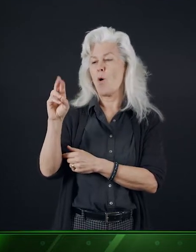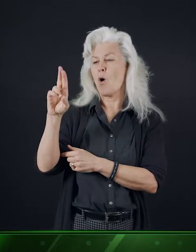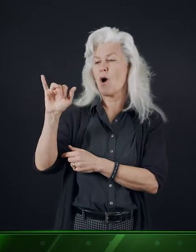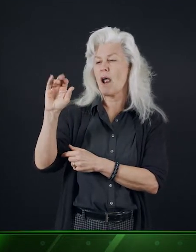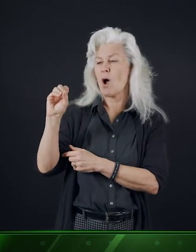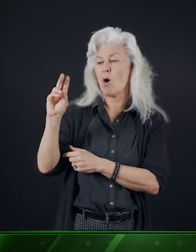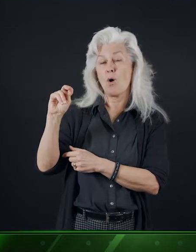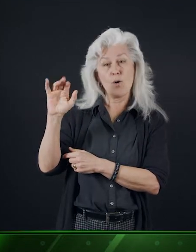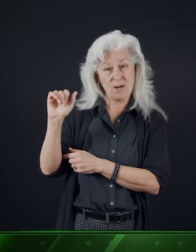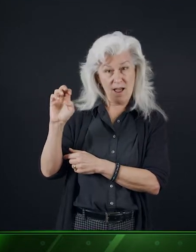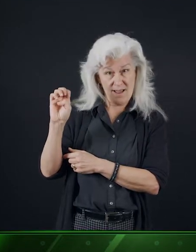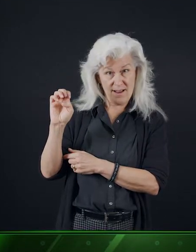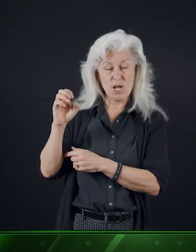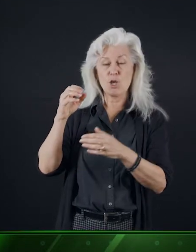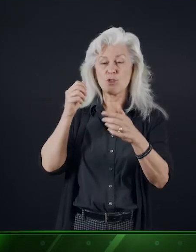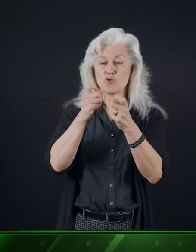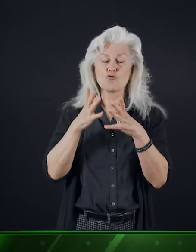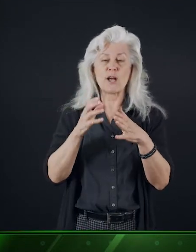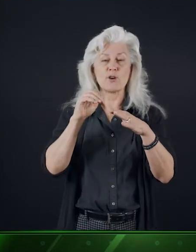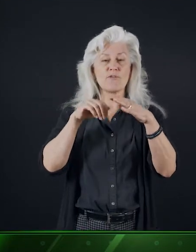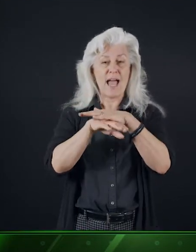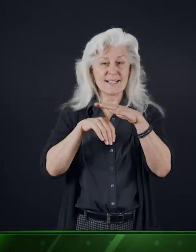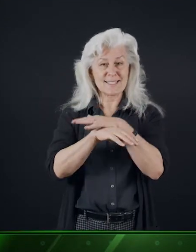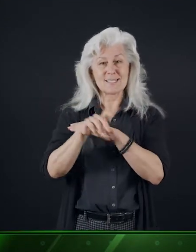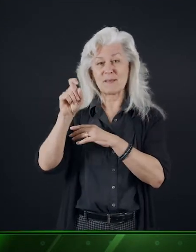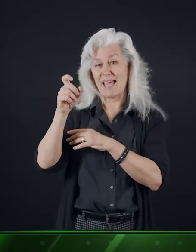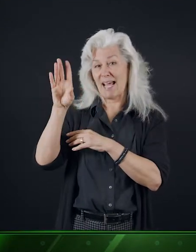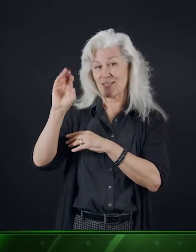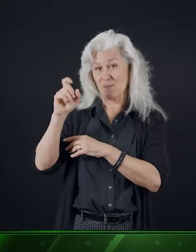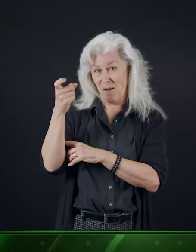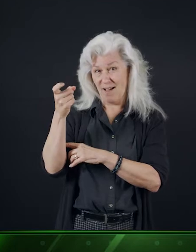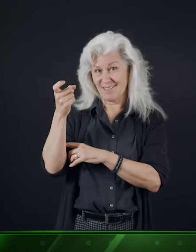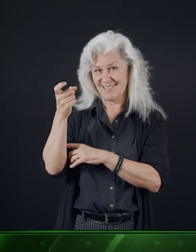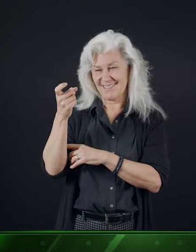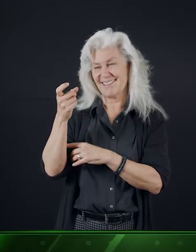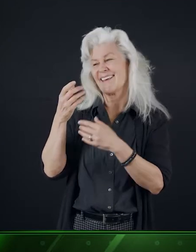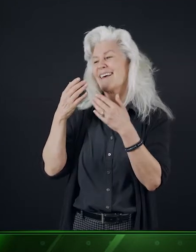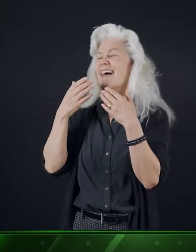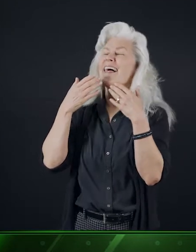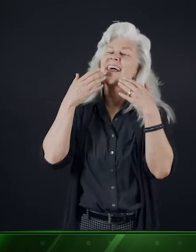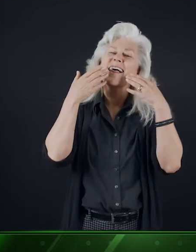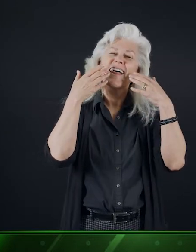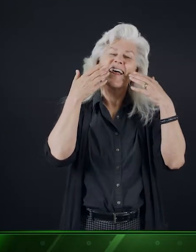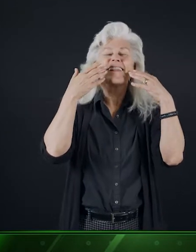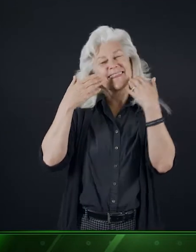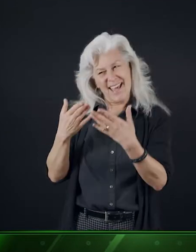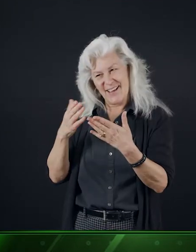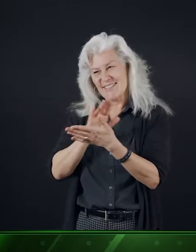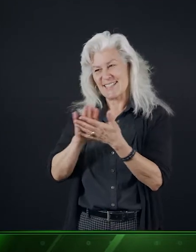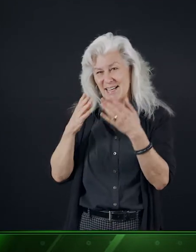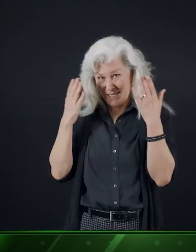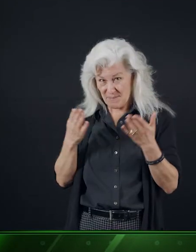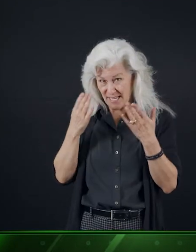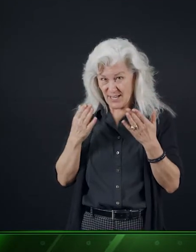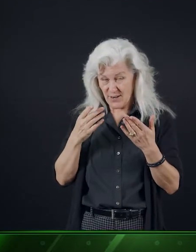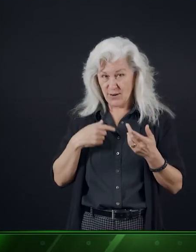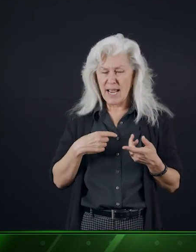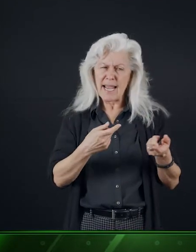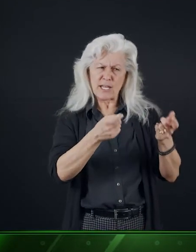Anita, thank you for joining us. Thank you, Morgan. It's so great to be here. Could you give us a quick description of yourself for everyone watching?